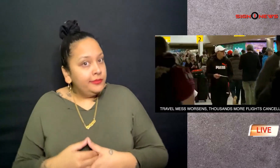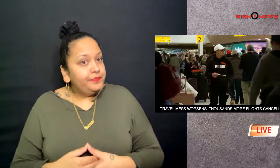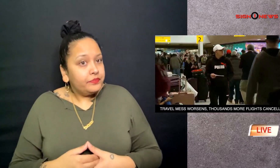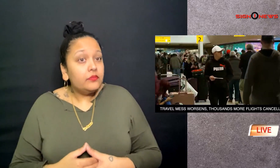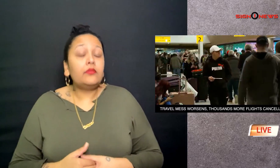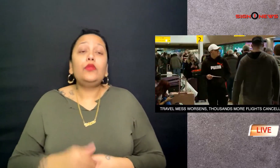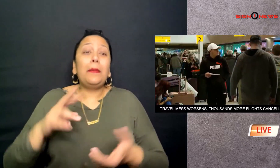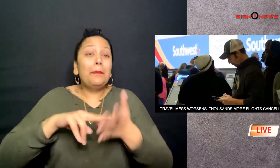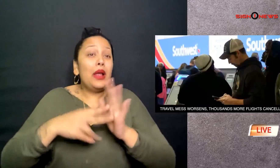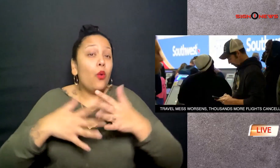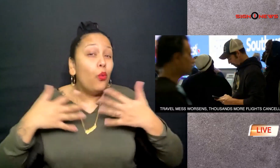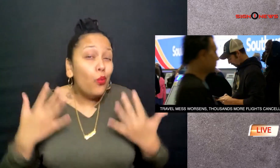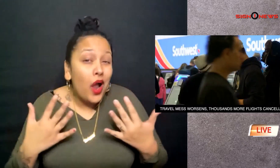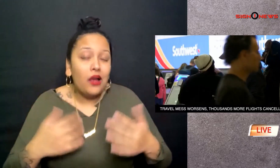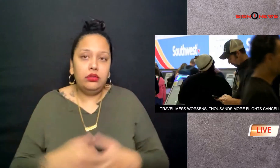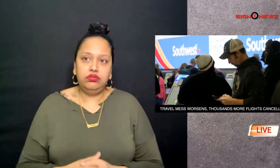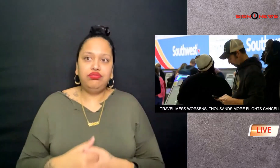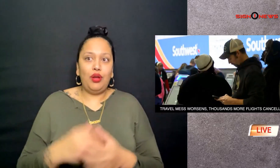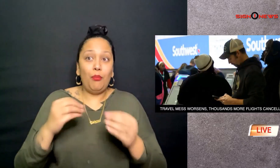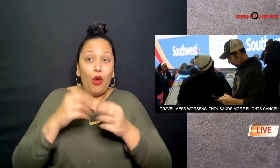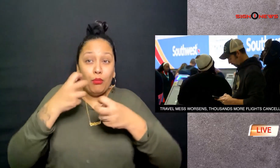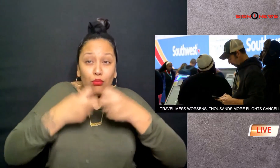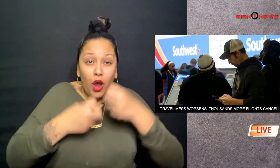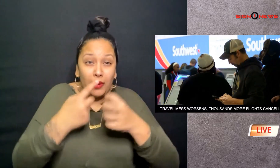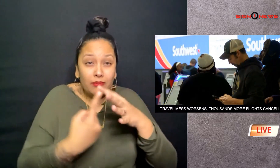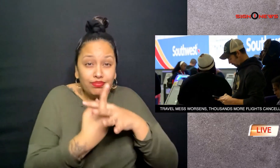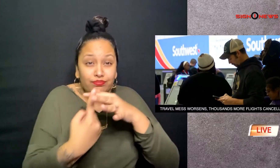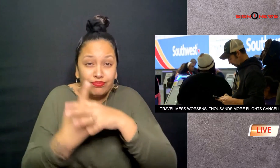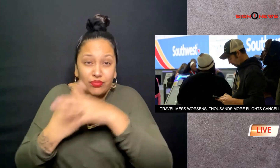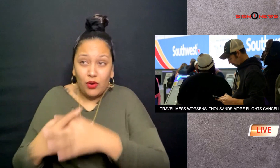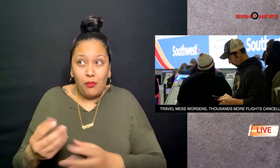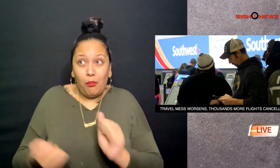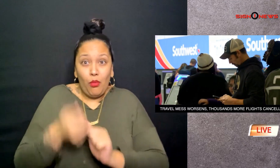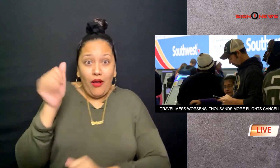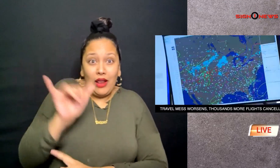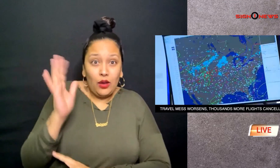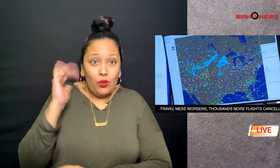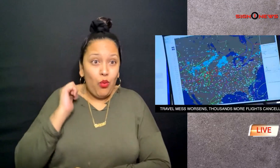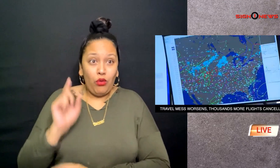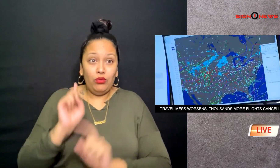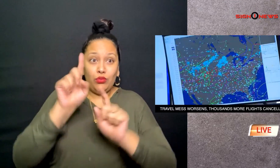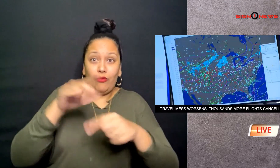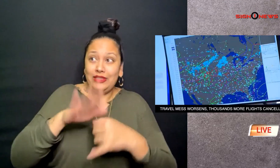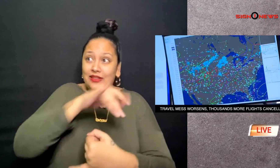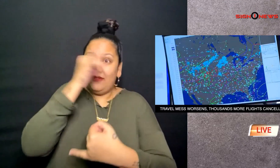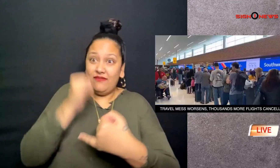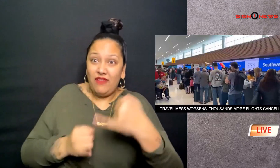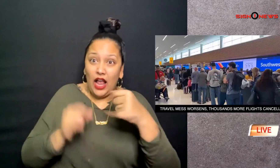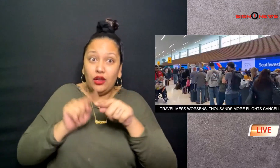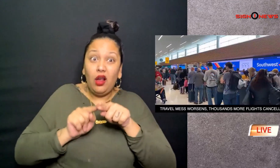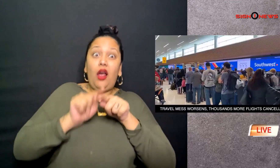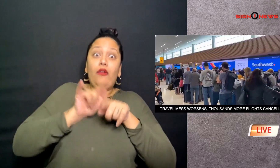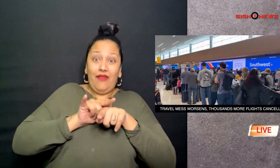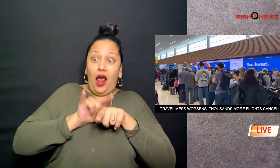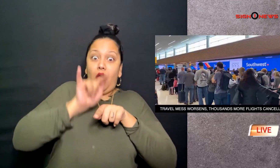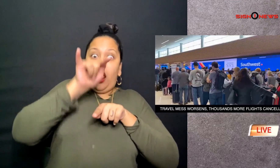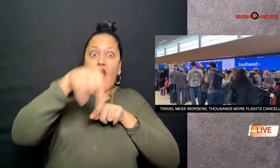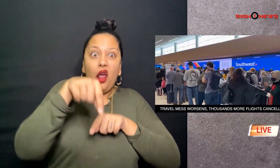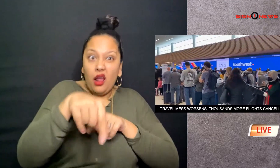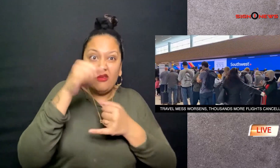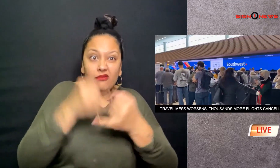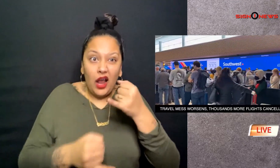when passengers would be rebooked that means more stranded travelers say they likely won't